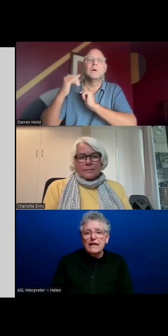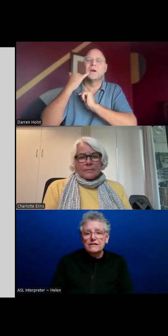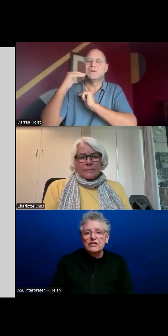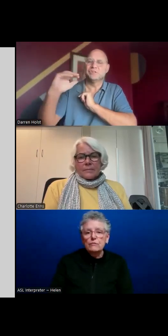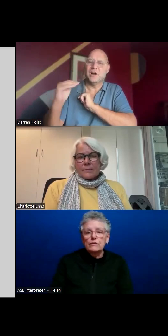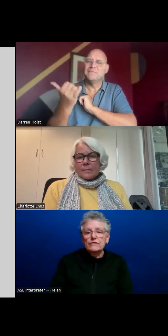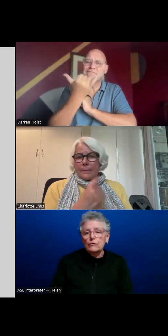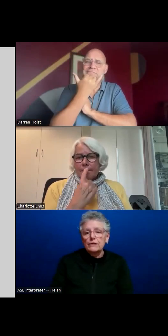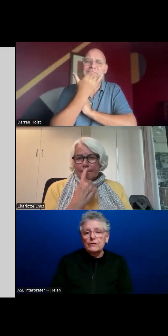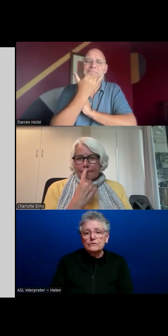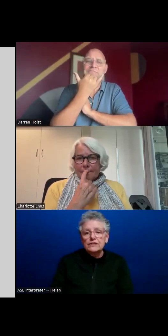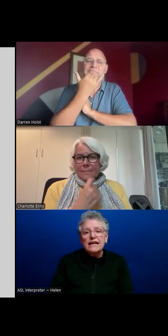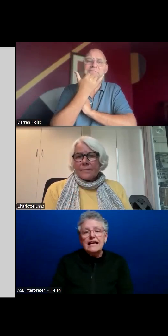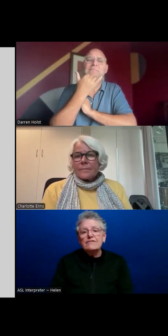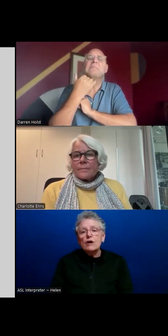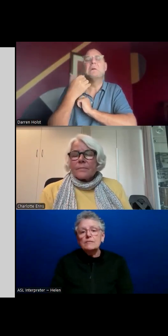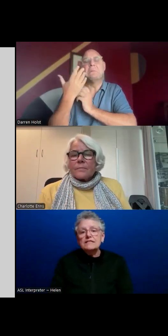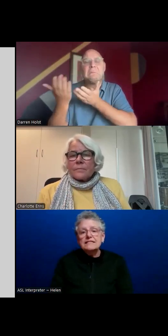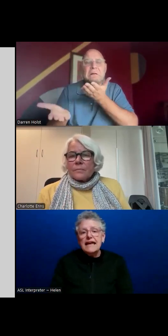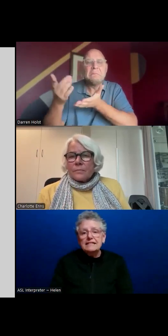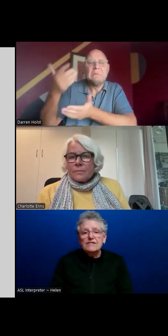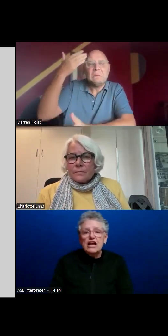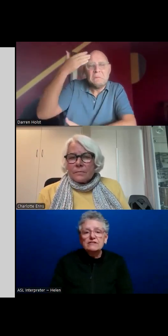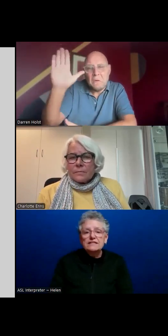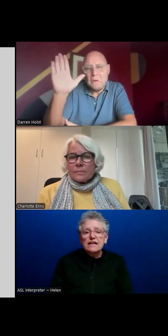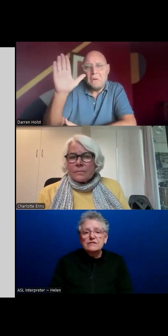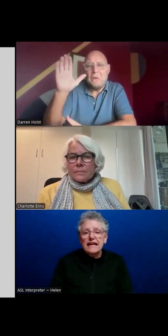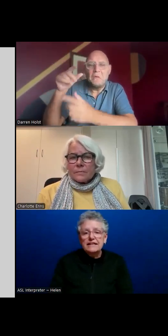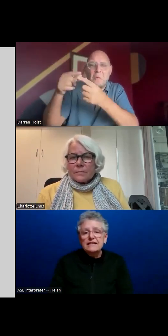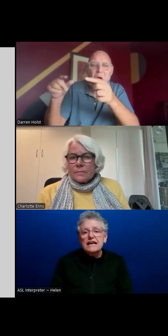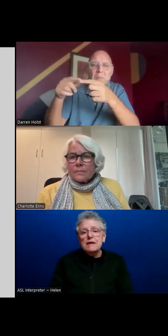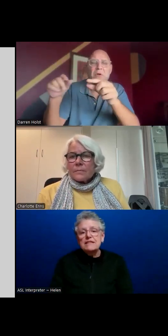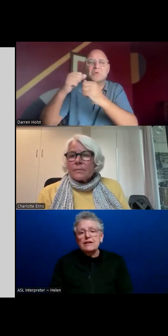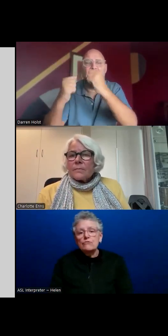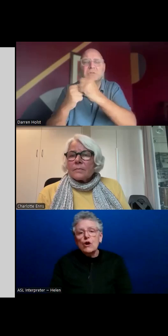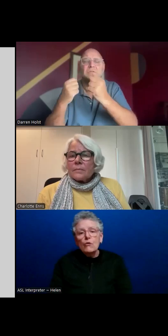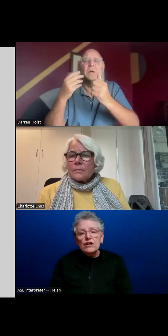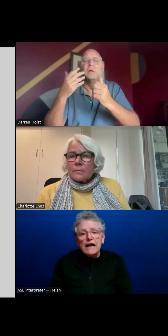the terminology that will be used. If there are mistakes, that the child doesn't understand it, maybe they don't know